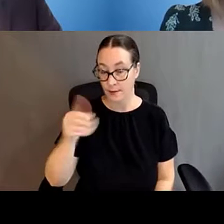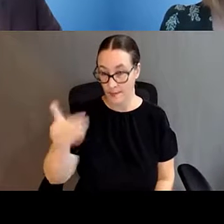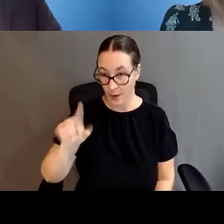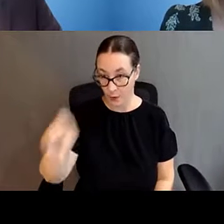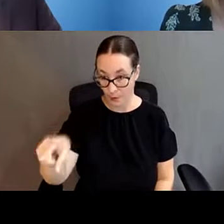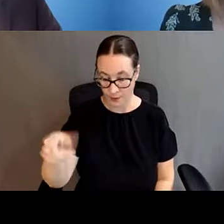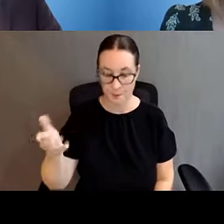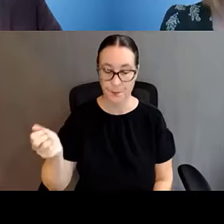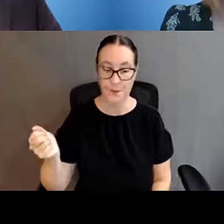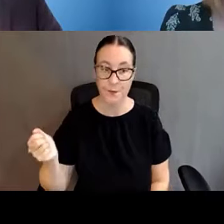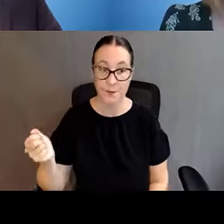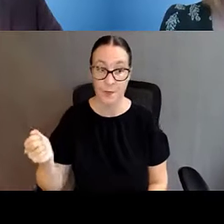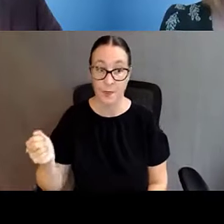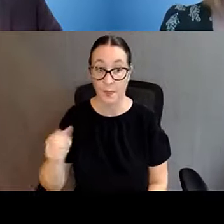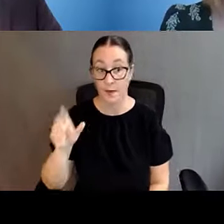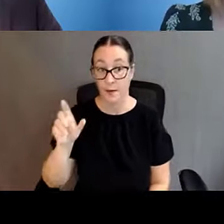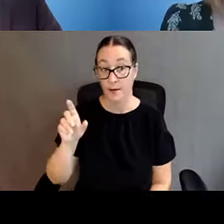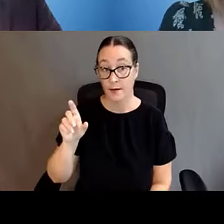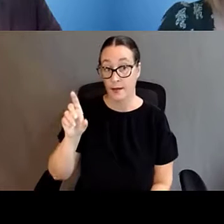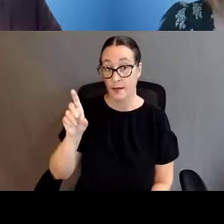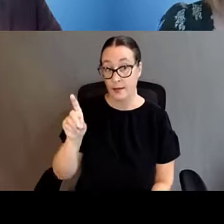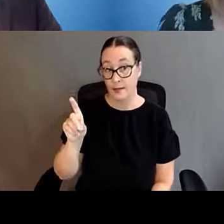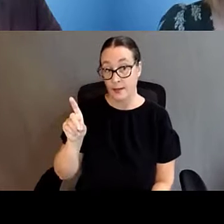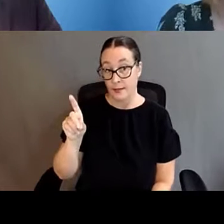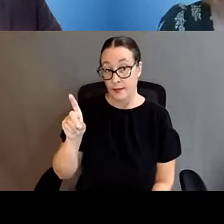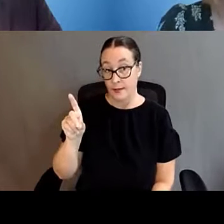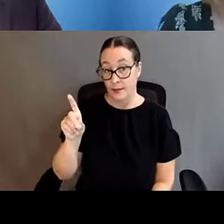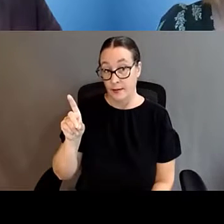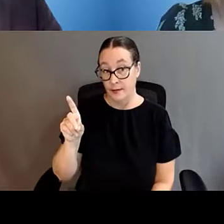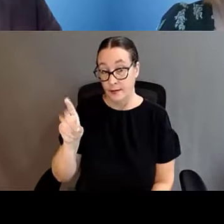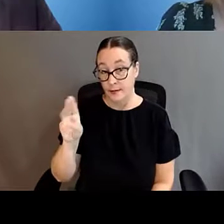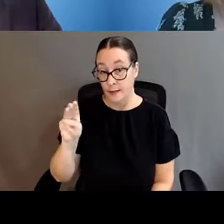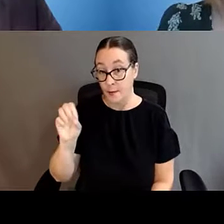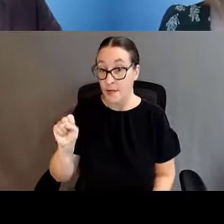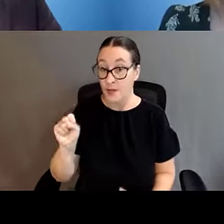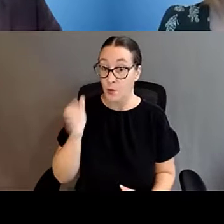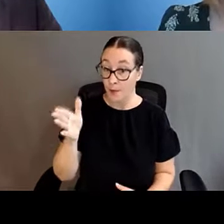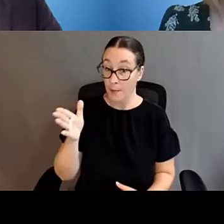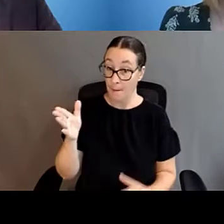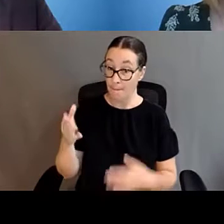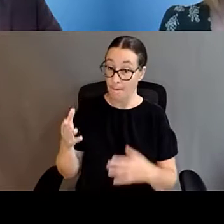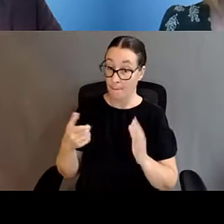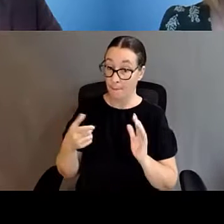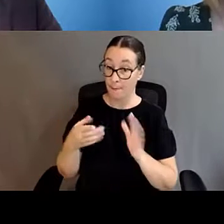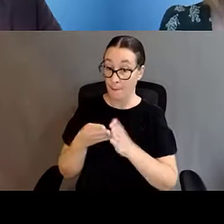Will data-sharing plans be made public, for example, in RePORTER or some other way?